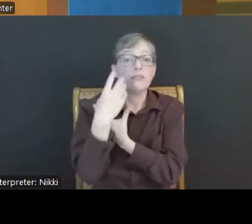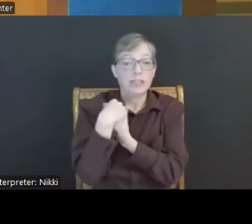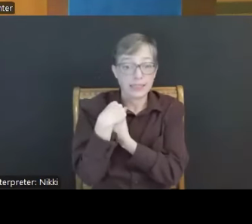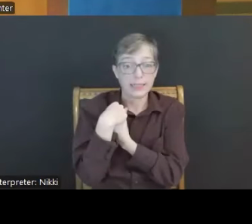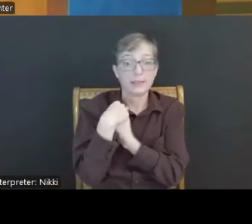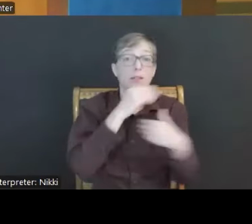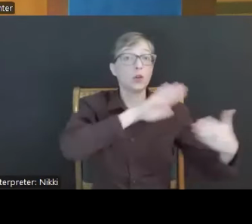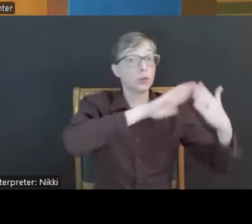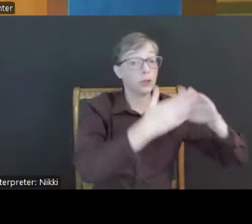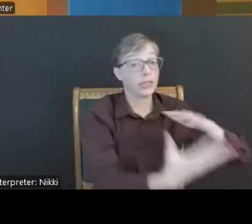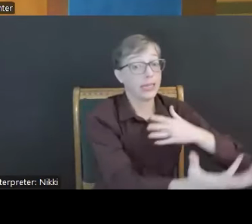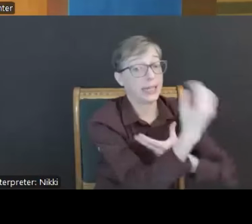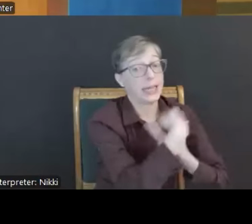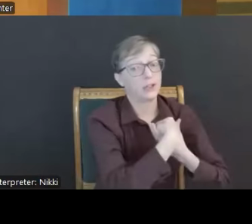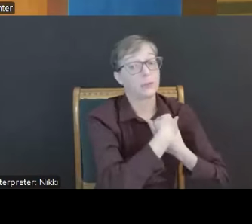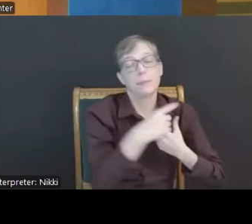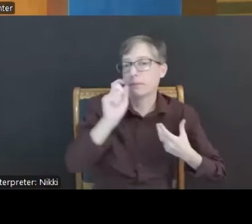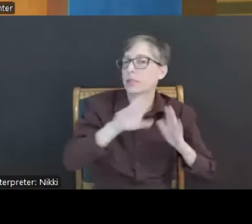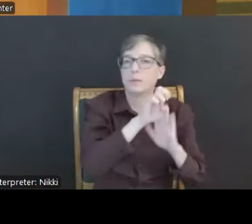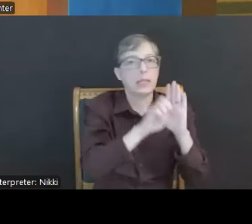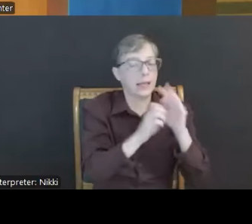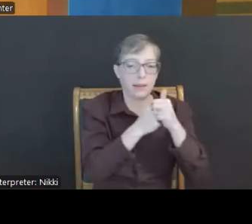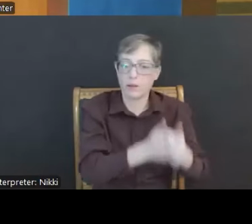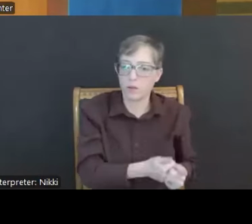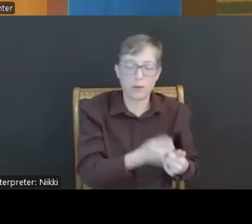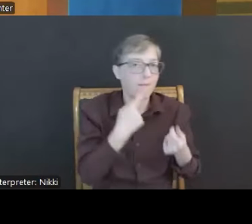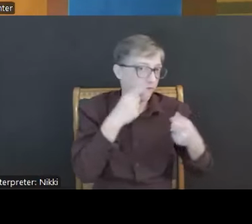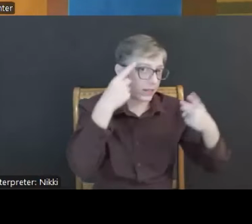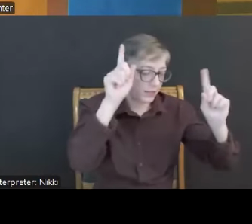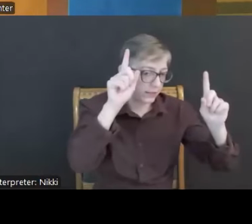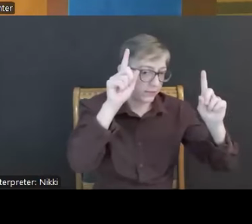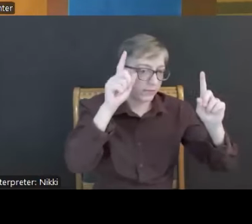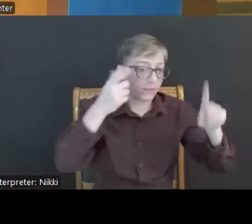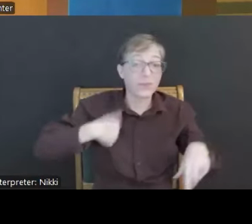and we're effective at pbh andw um establish an environment allows patients staff and Community